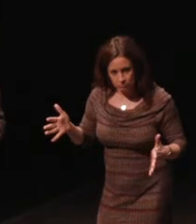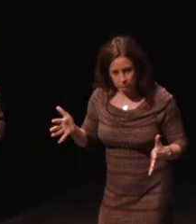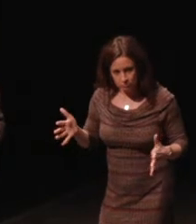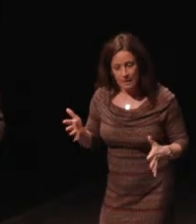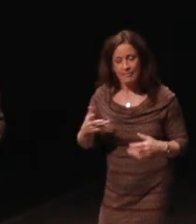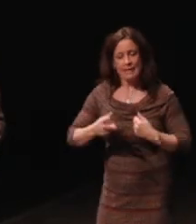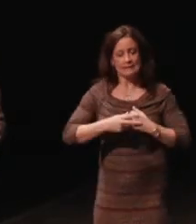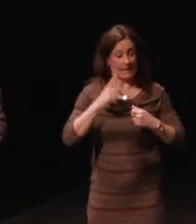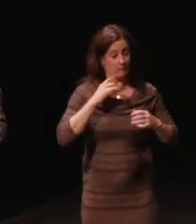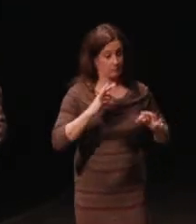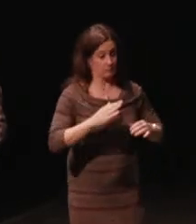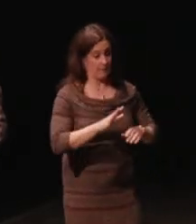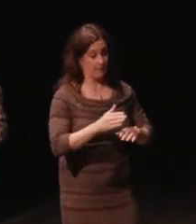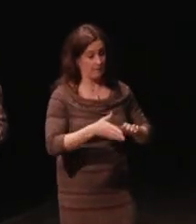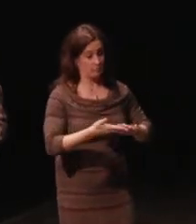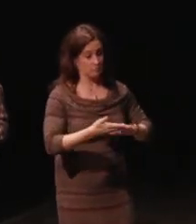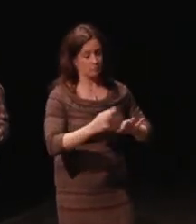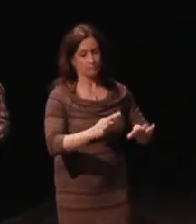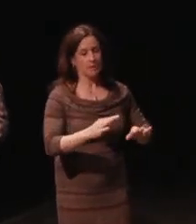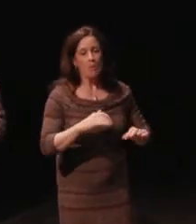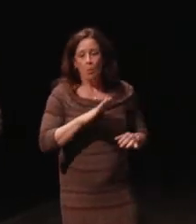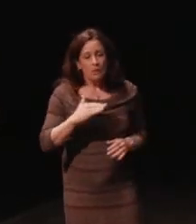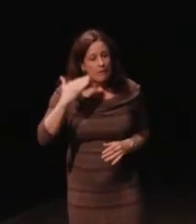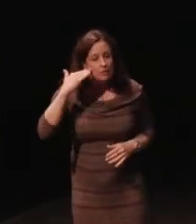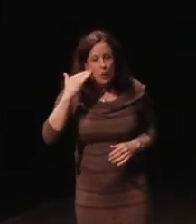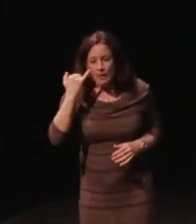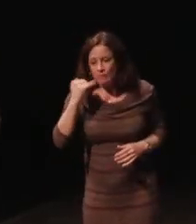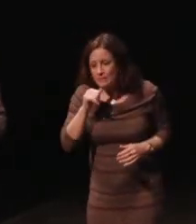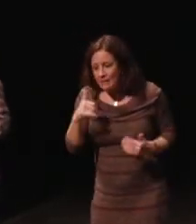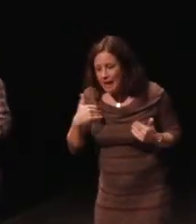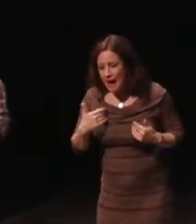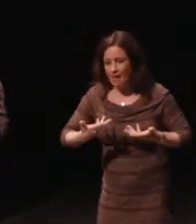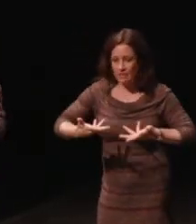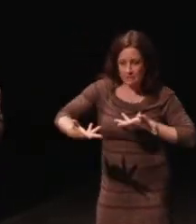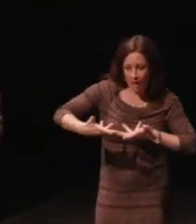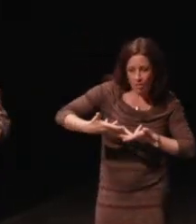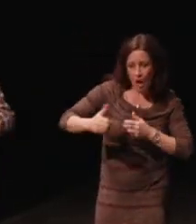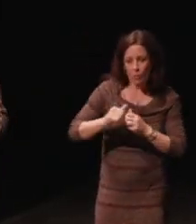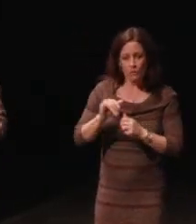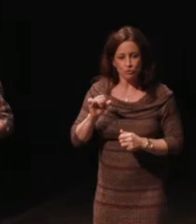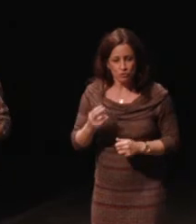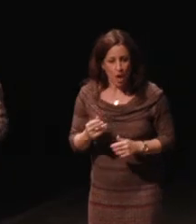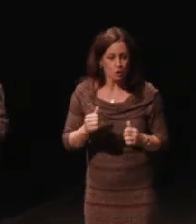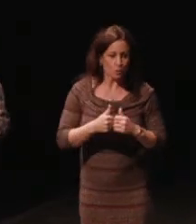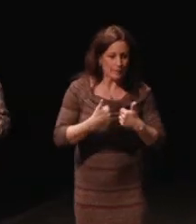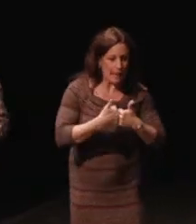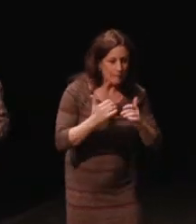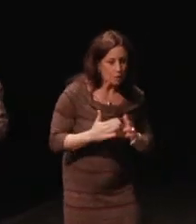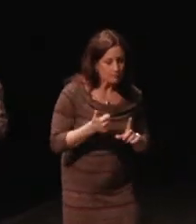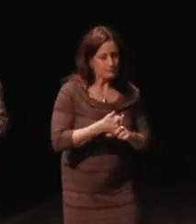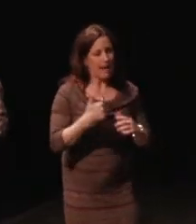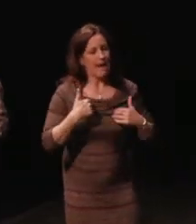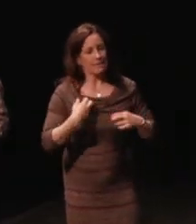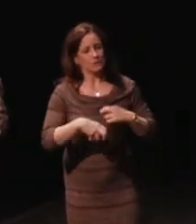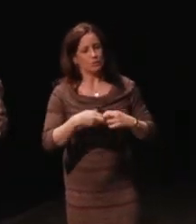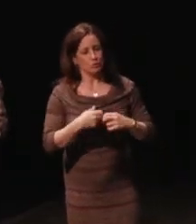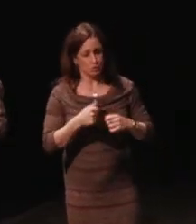But we never would have known that if we didn't have this dialogue with Josh, with gamers who have issues in trying to really understand what